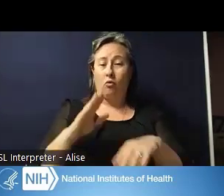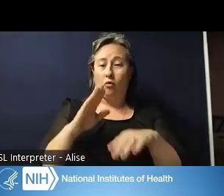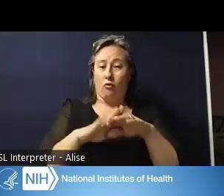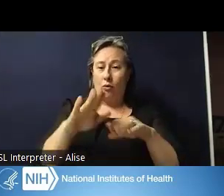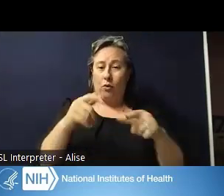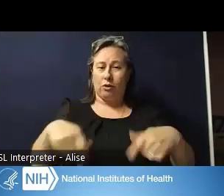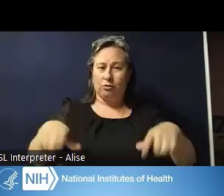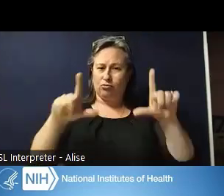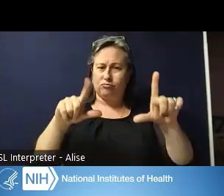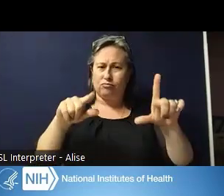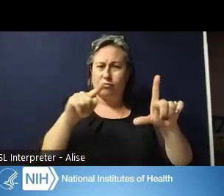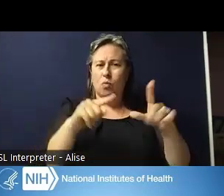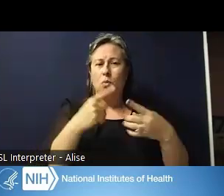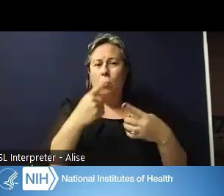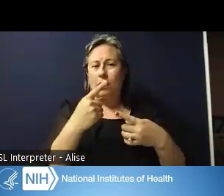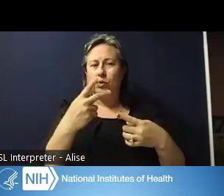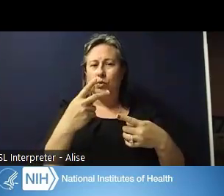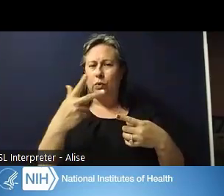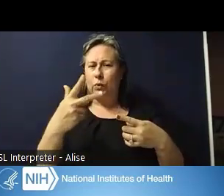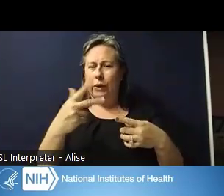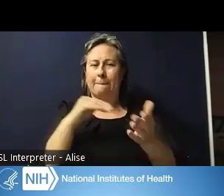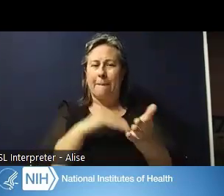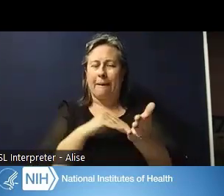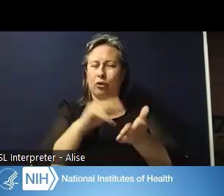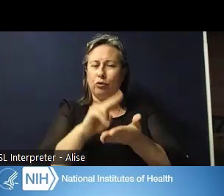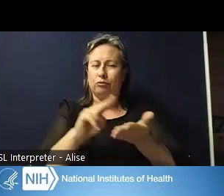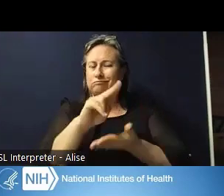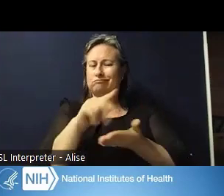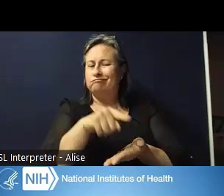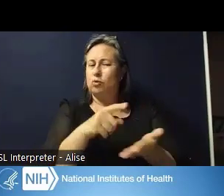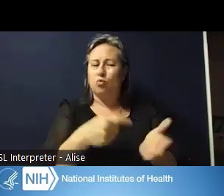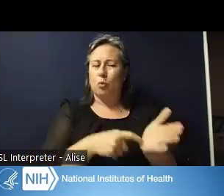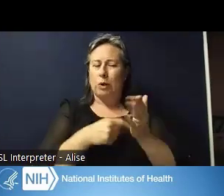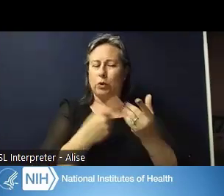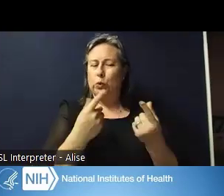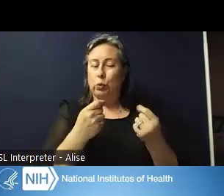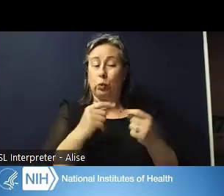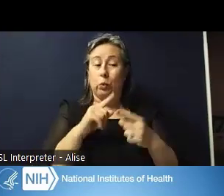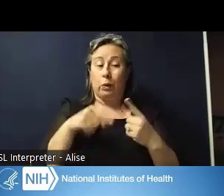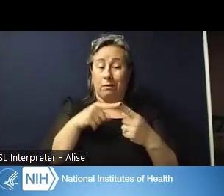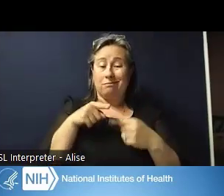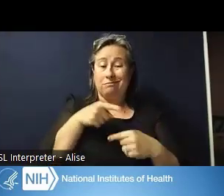what is 123 Medical University required to do once they were alerted to the facts of this case?